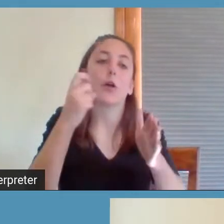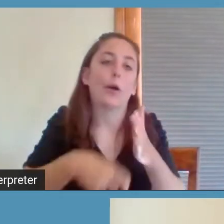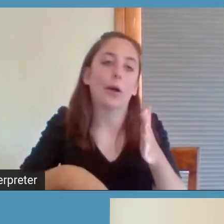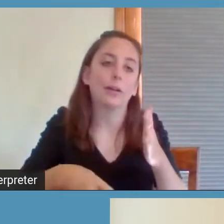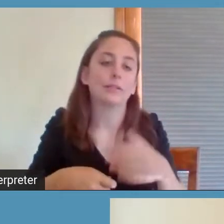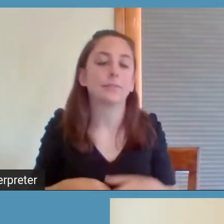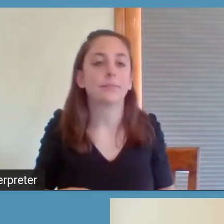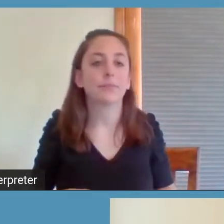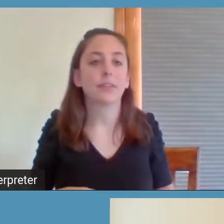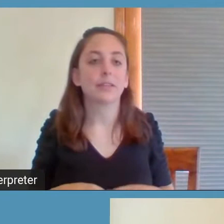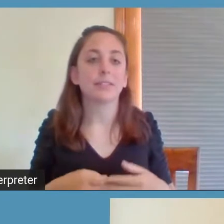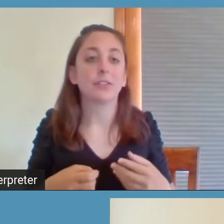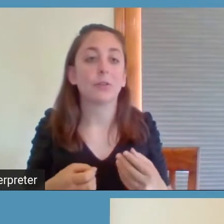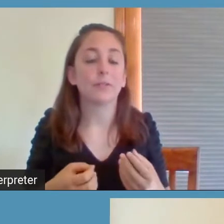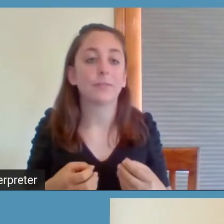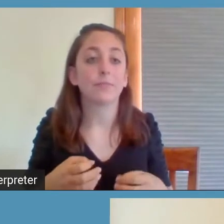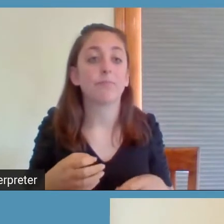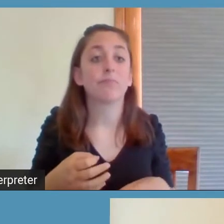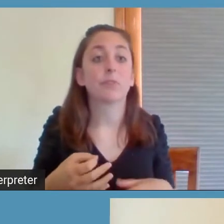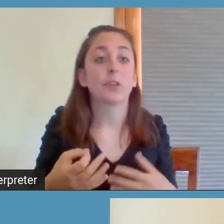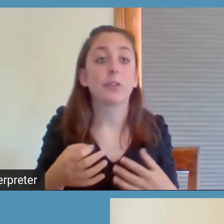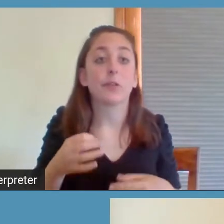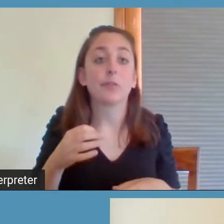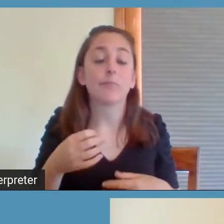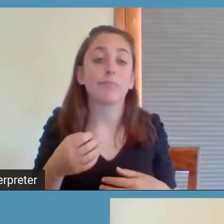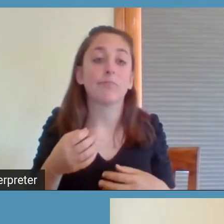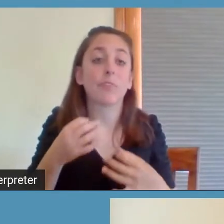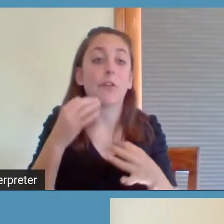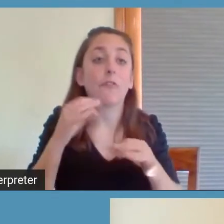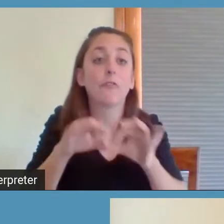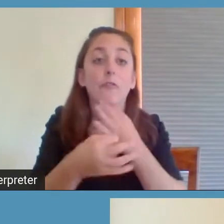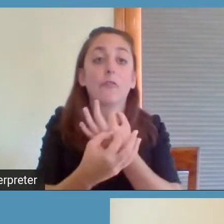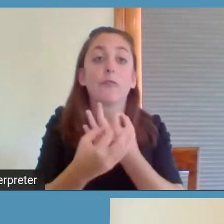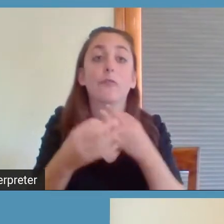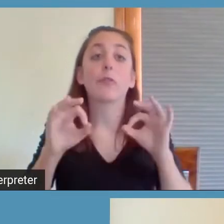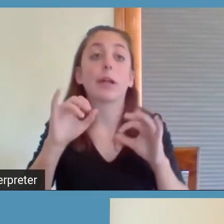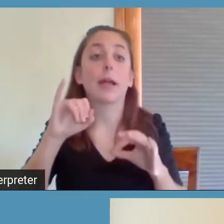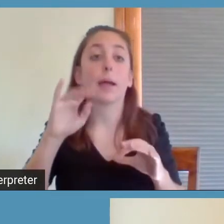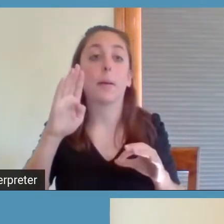had for the ibm exhibition i wouldn't have as an artist by it because it costs too much money